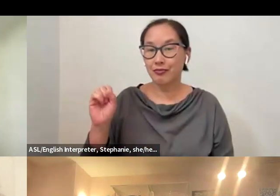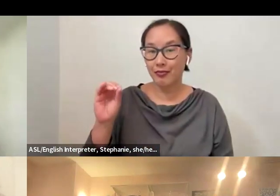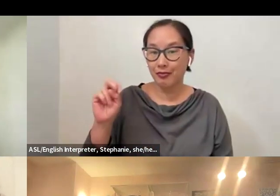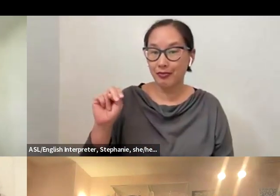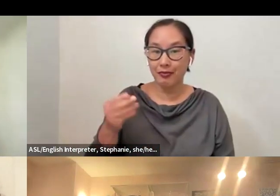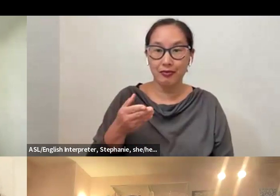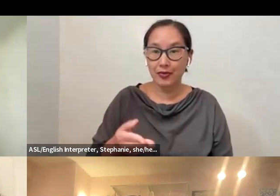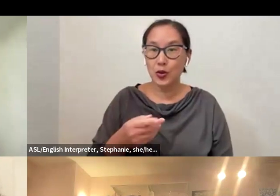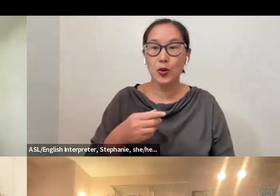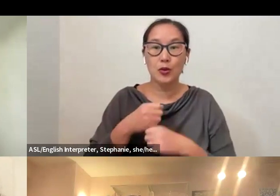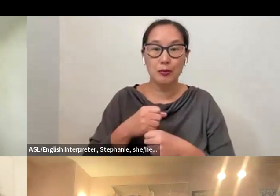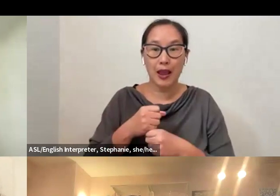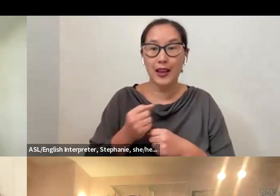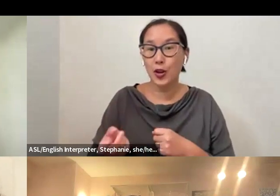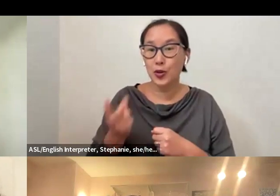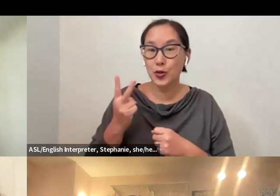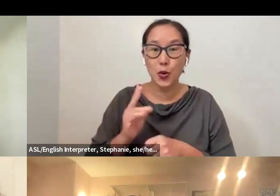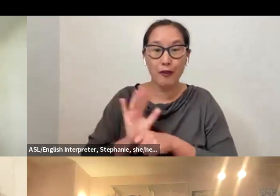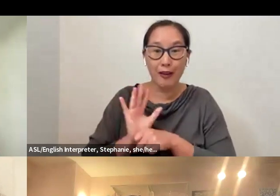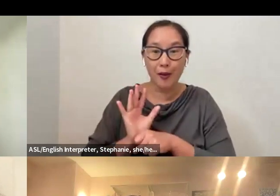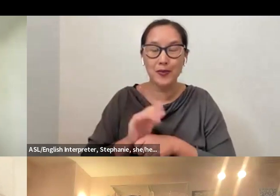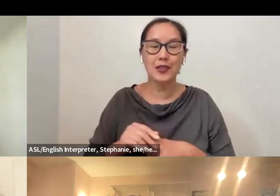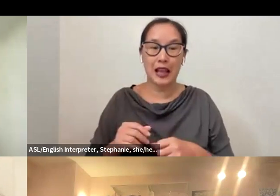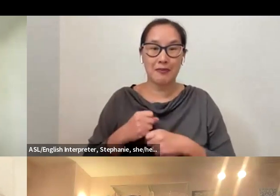two films and are making a third in this trilogy, right?